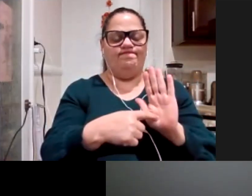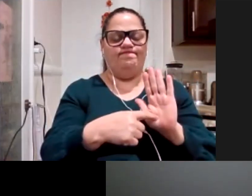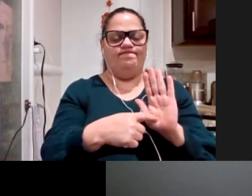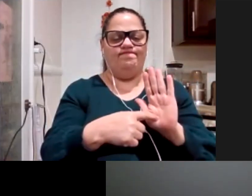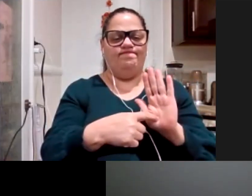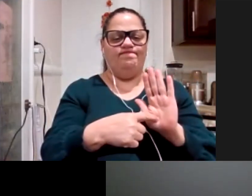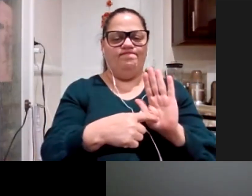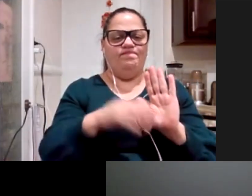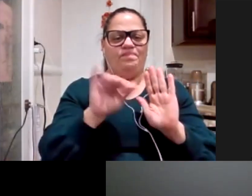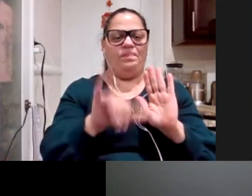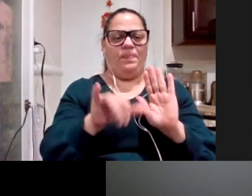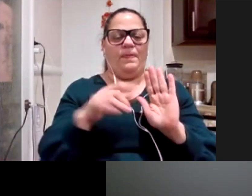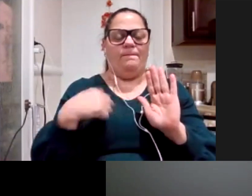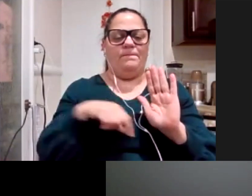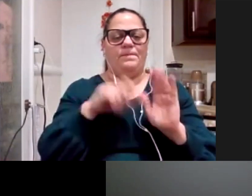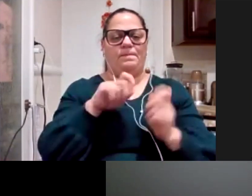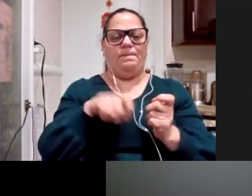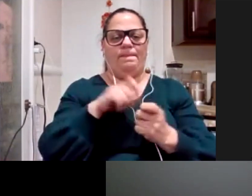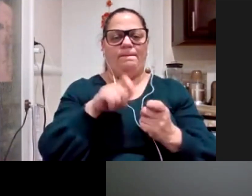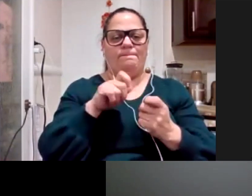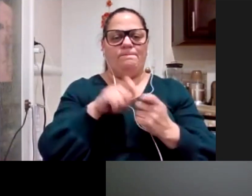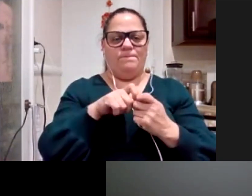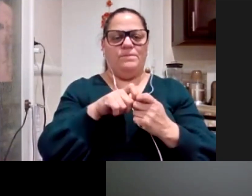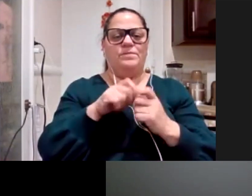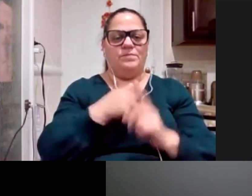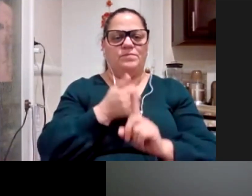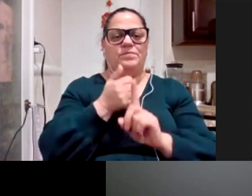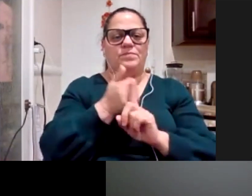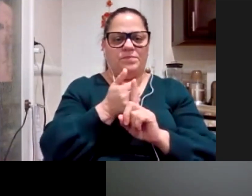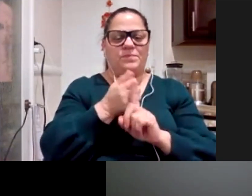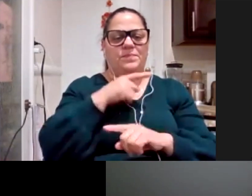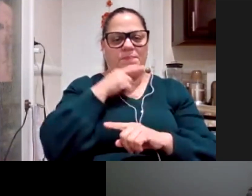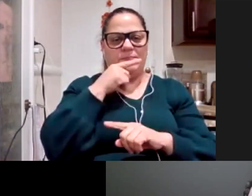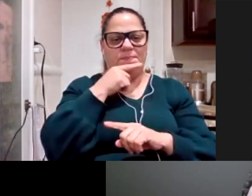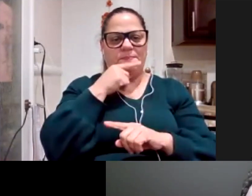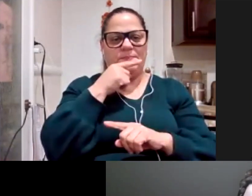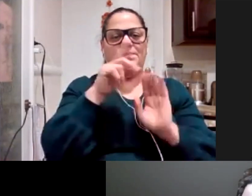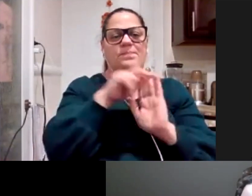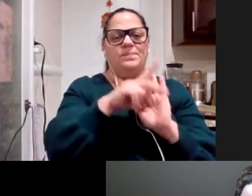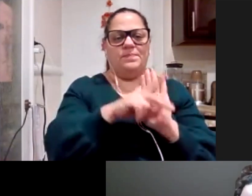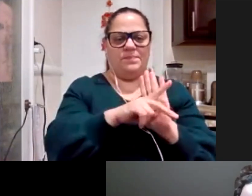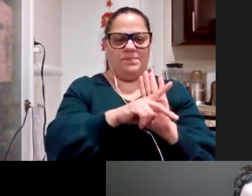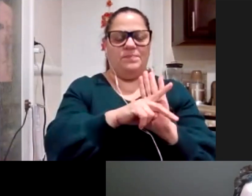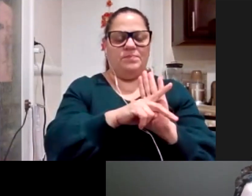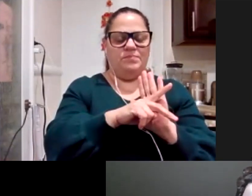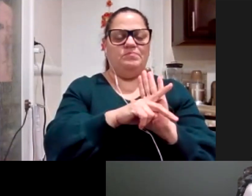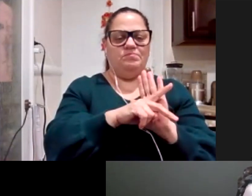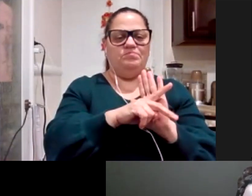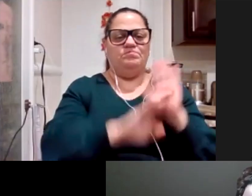um particularly when it comes to impacting public policy in ways that improve access,